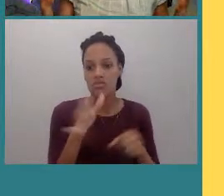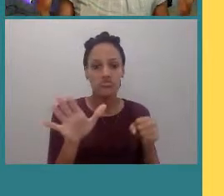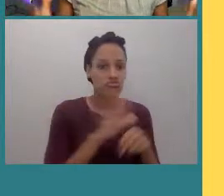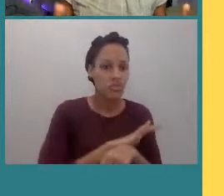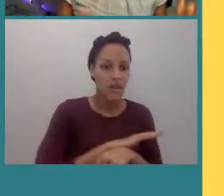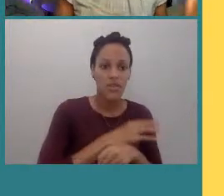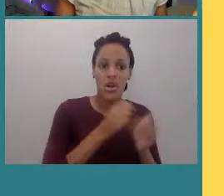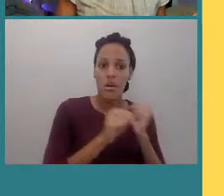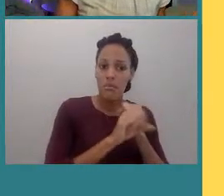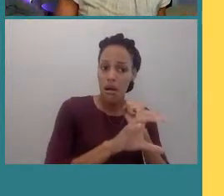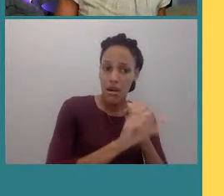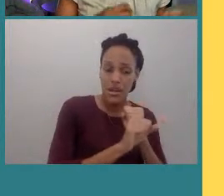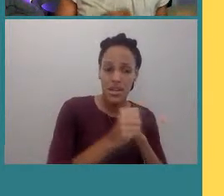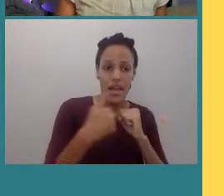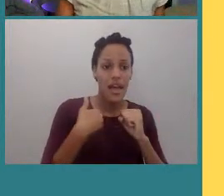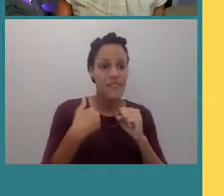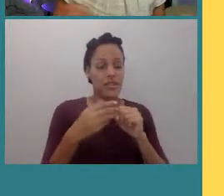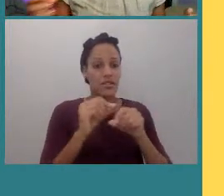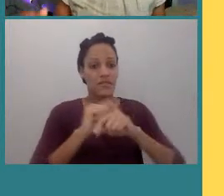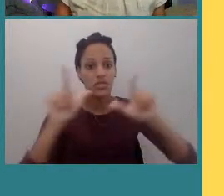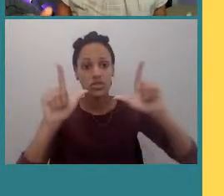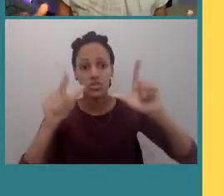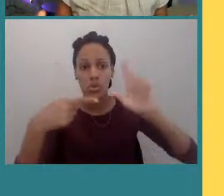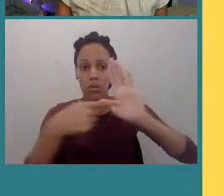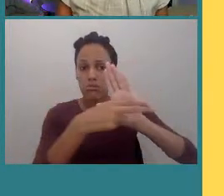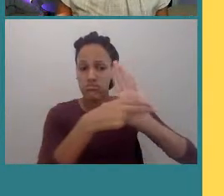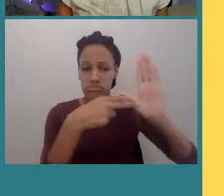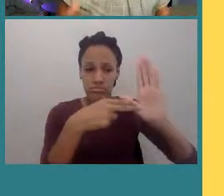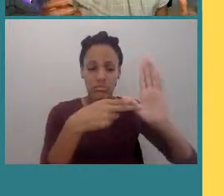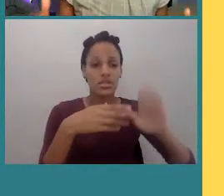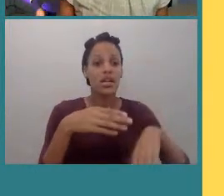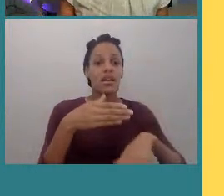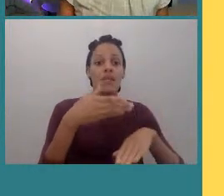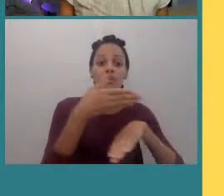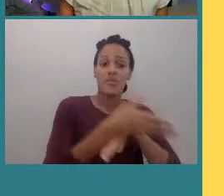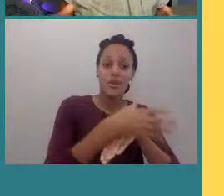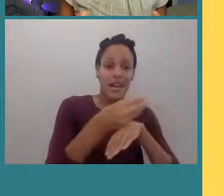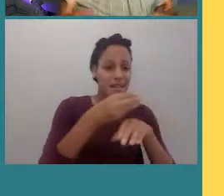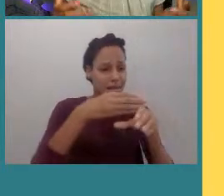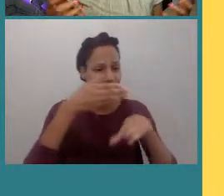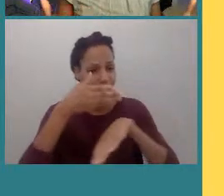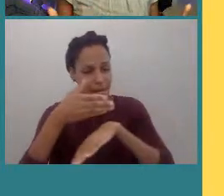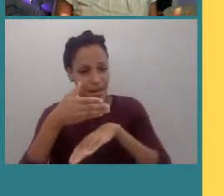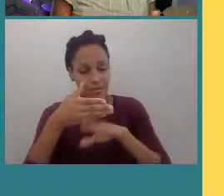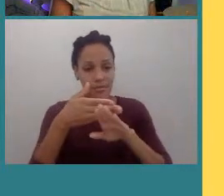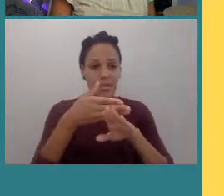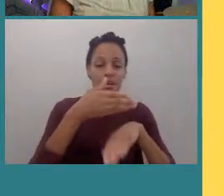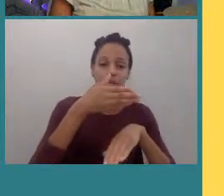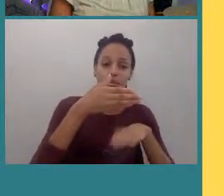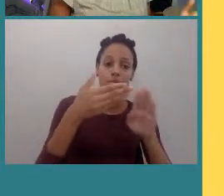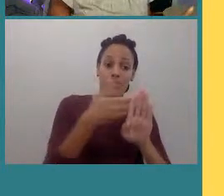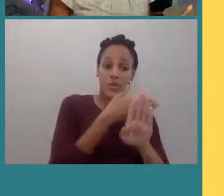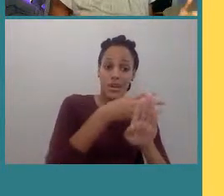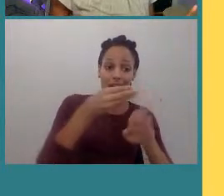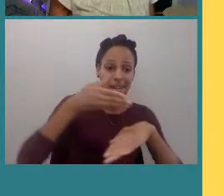more than representation, but in conjunction with that on our journeys up, it's about the things you do behind the scenes to empower our community, right? I totally believe--